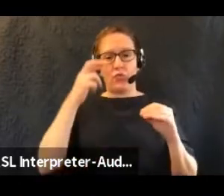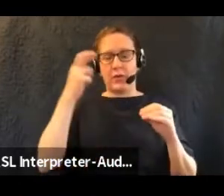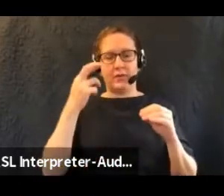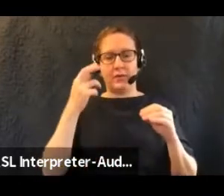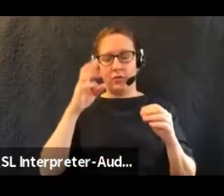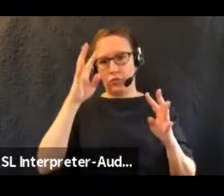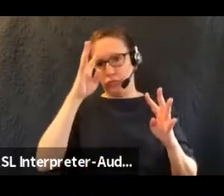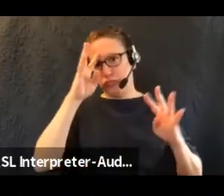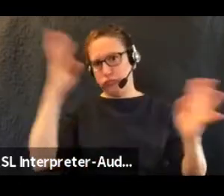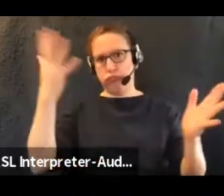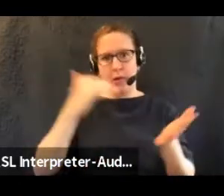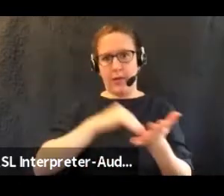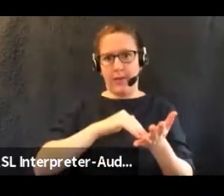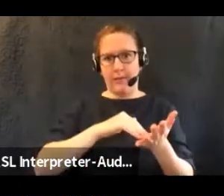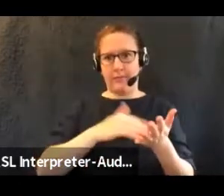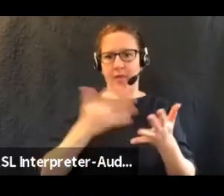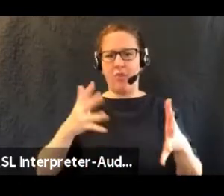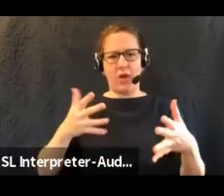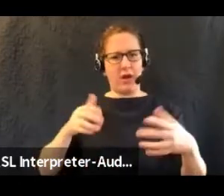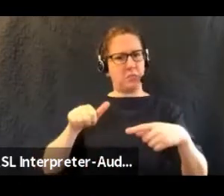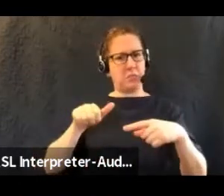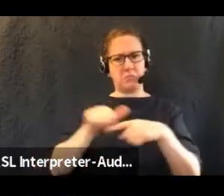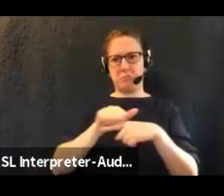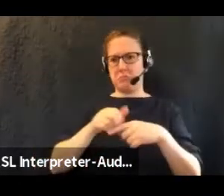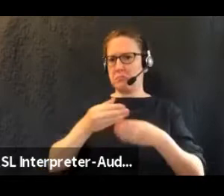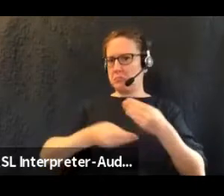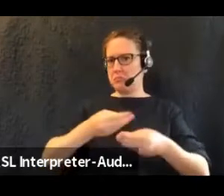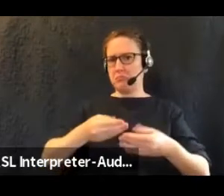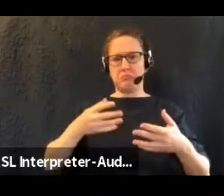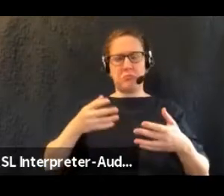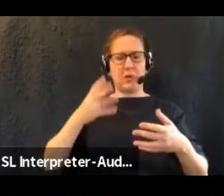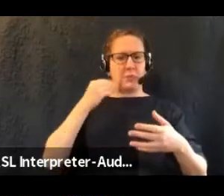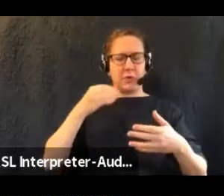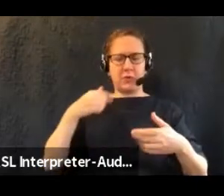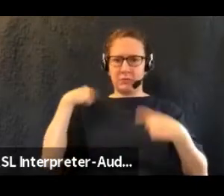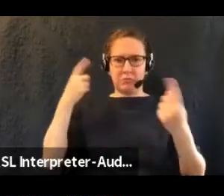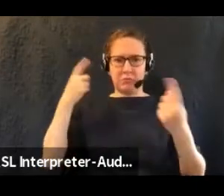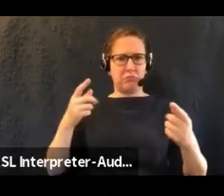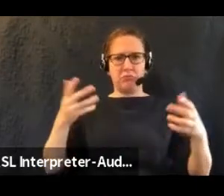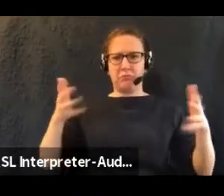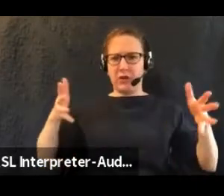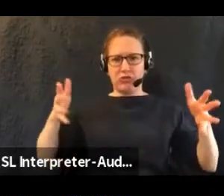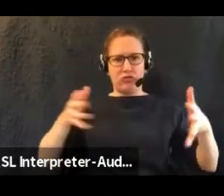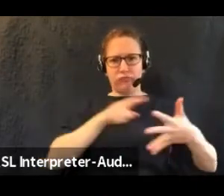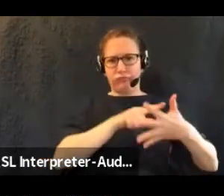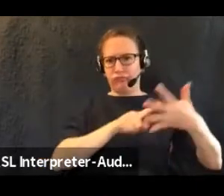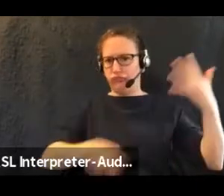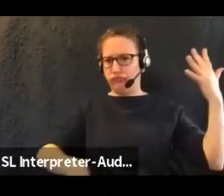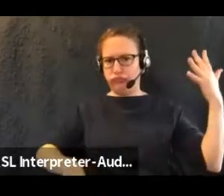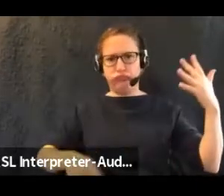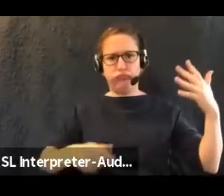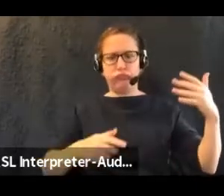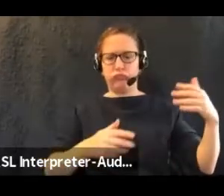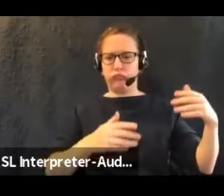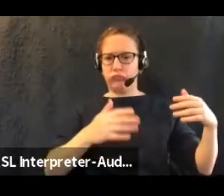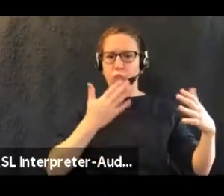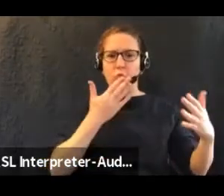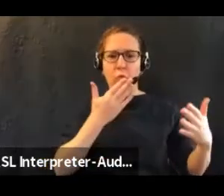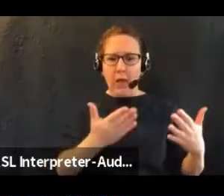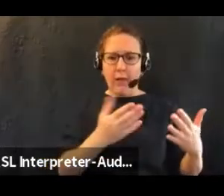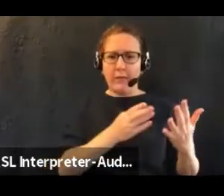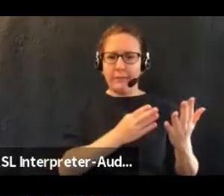There's lots of things going on, lots of good experiences, lots of well, people with a lot